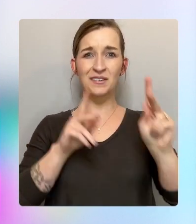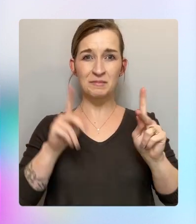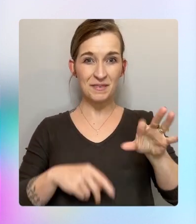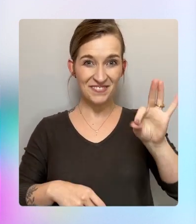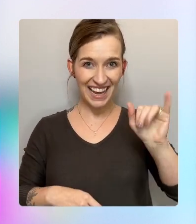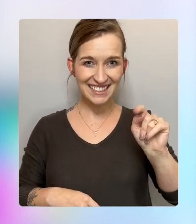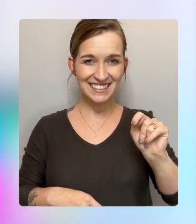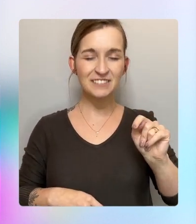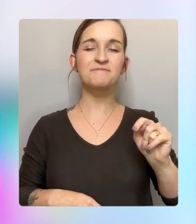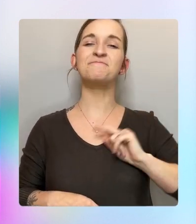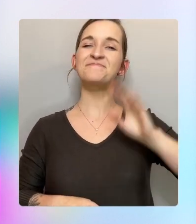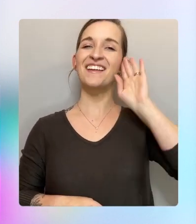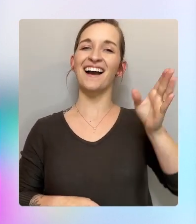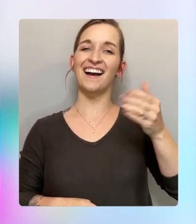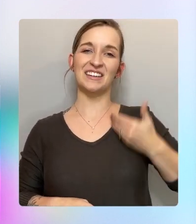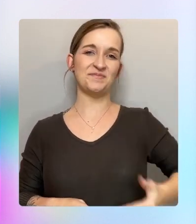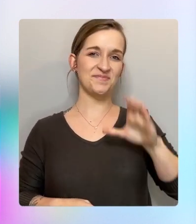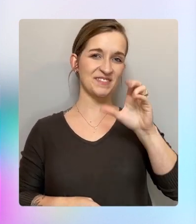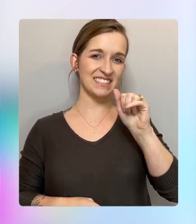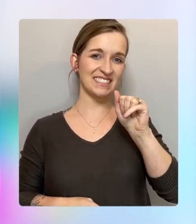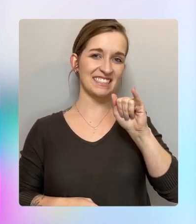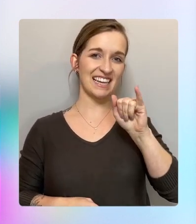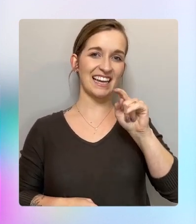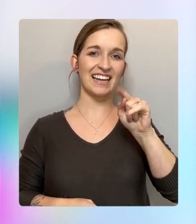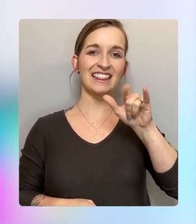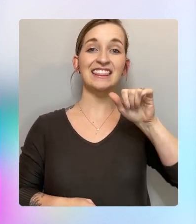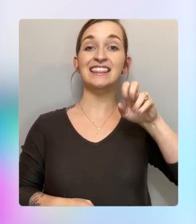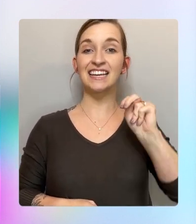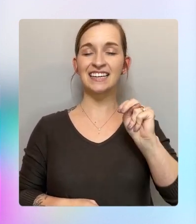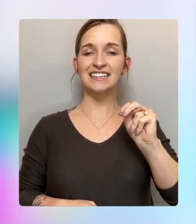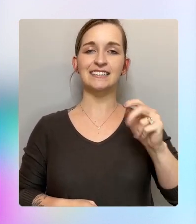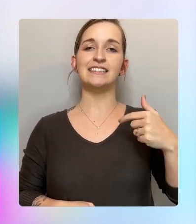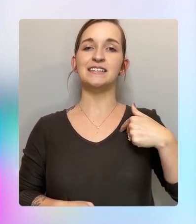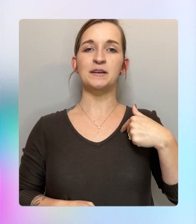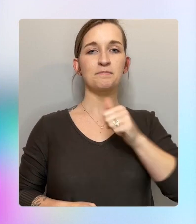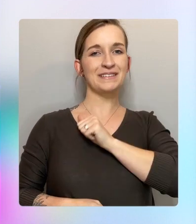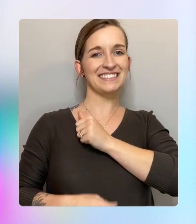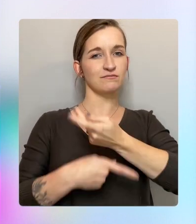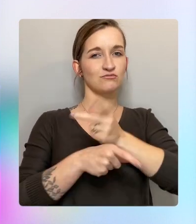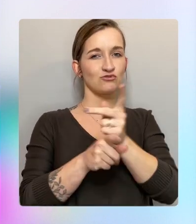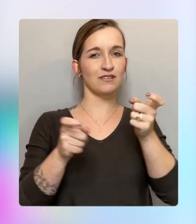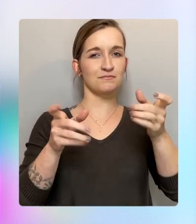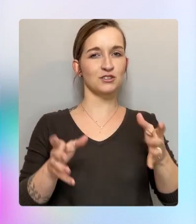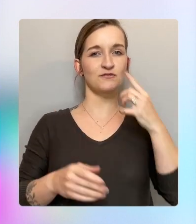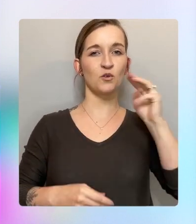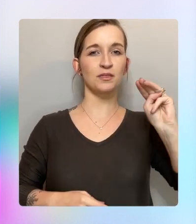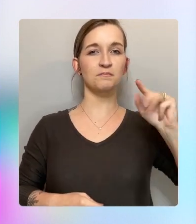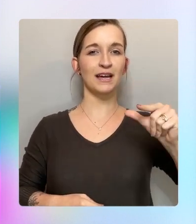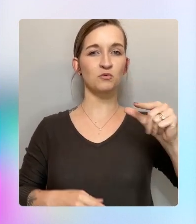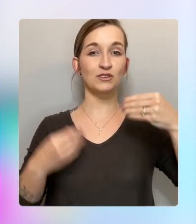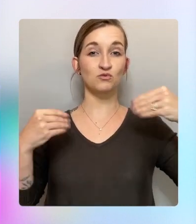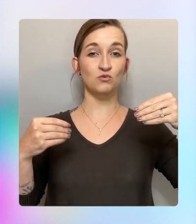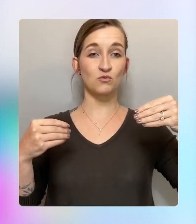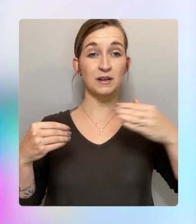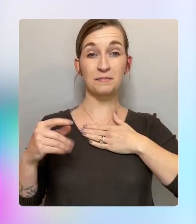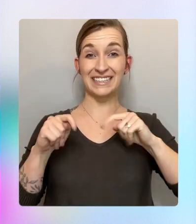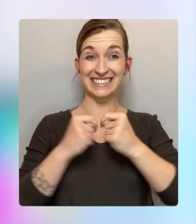Hi, I'm Caitlin Bigham, and as a Product Manager for the Meta Quest Store, my team is here to do just that.